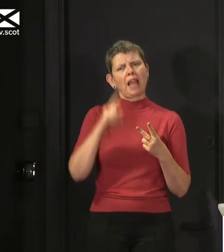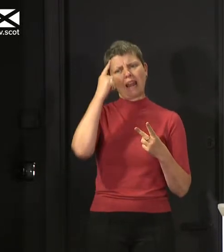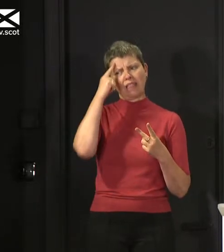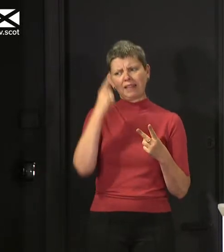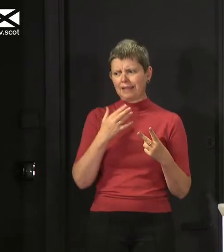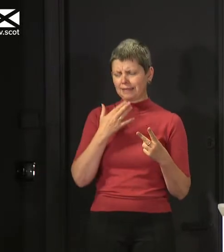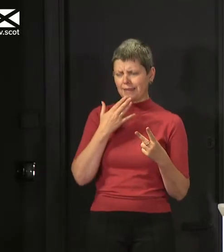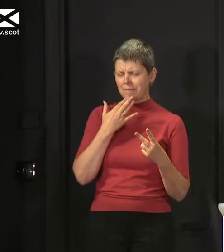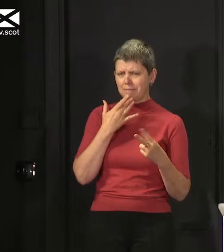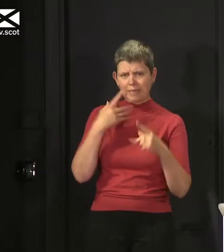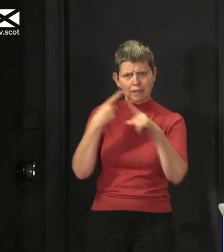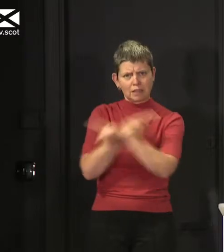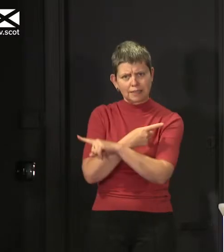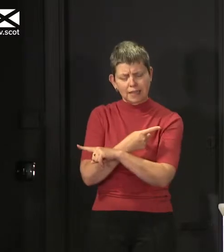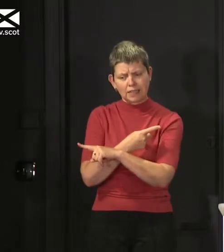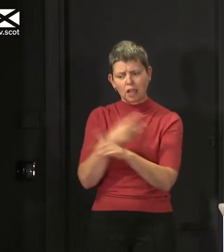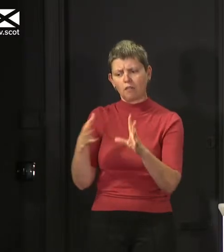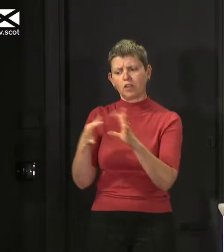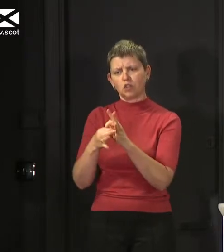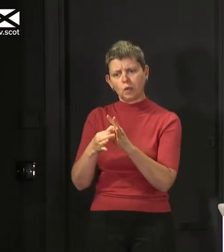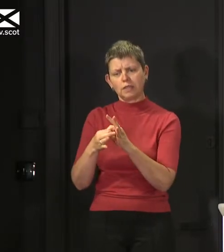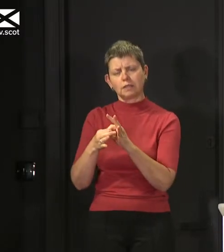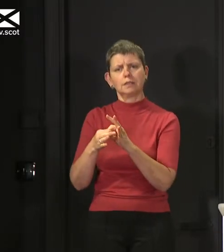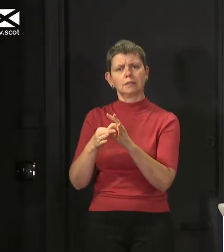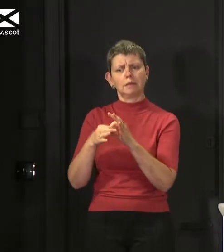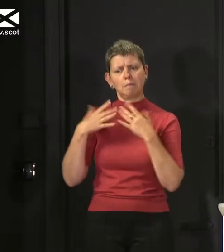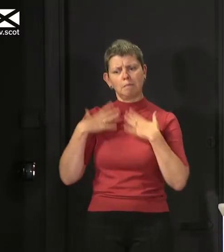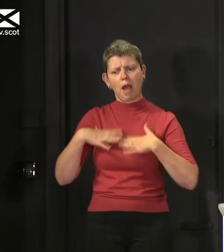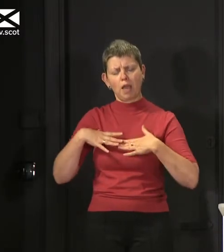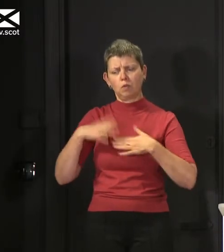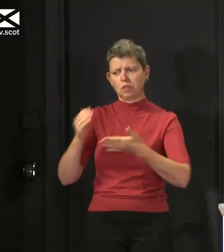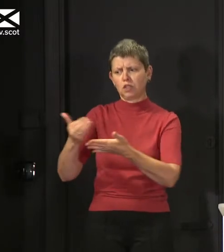the joint biosecurity centre. We're still having discussions about the formal role that